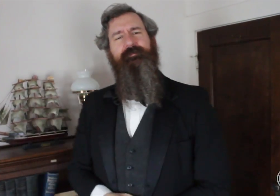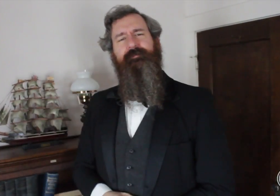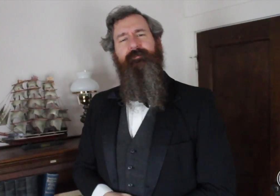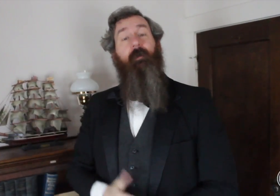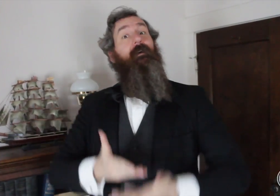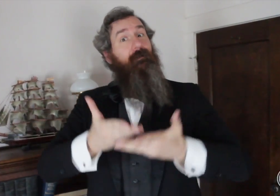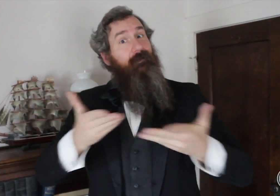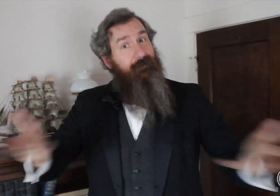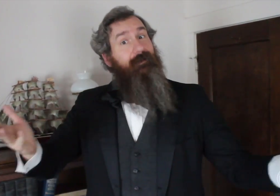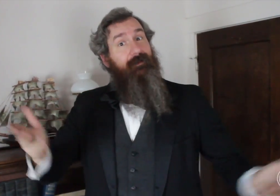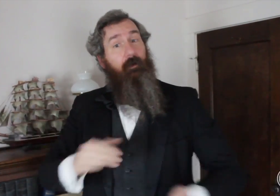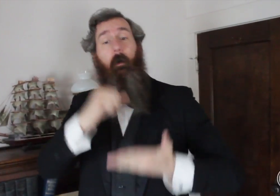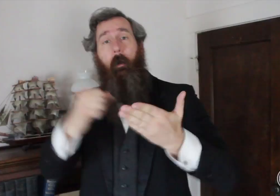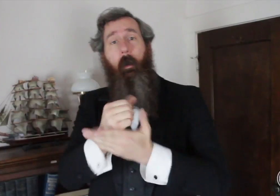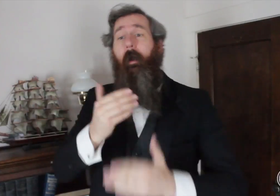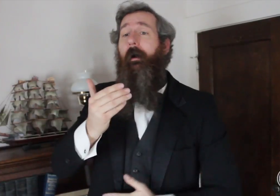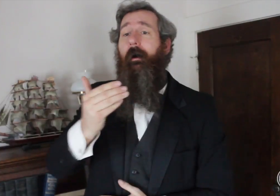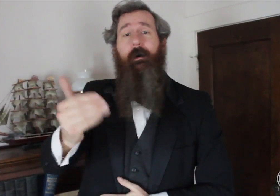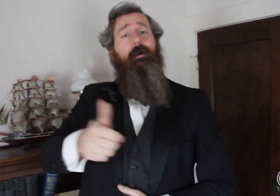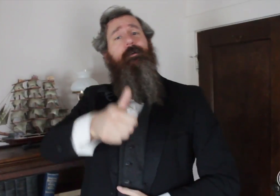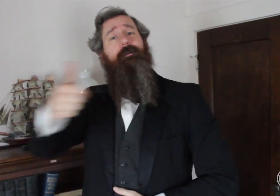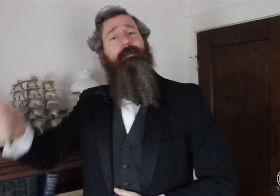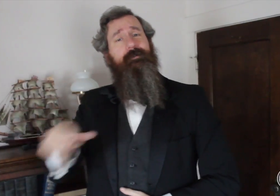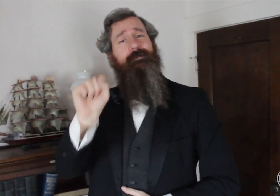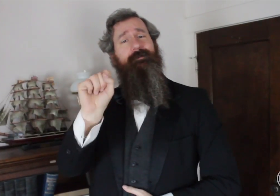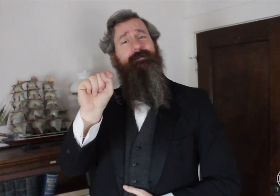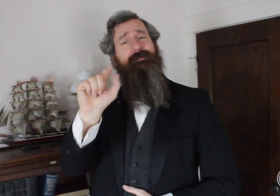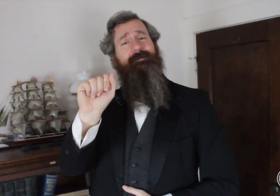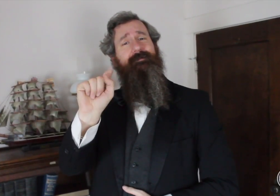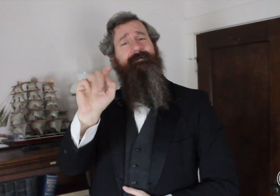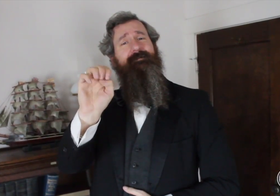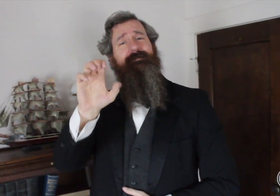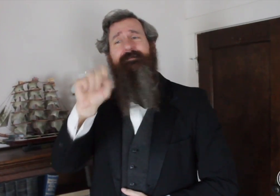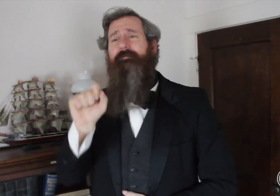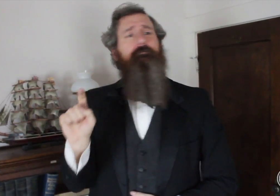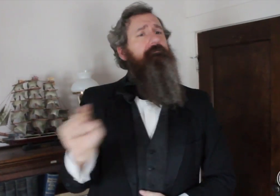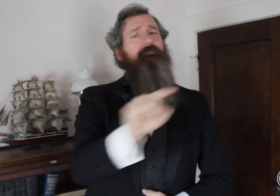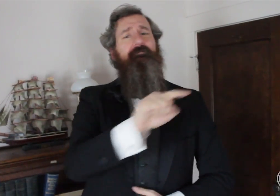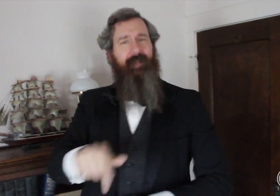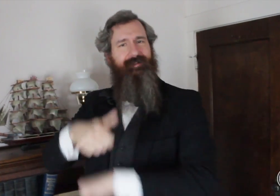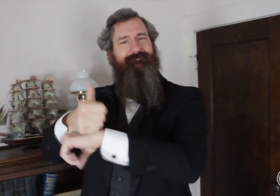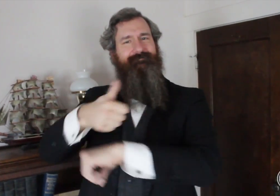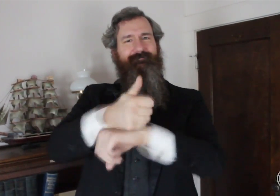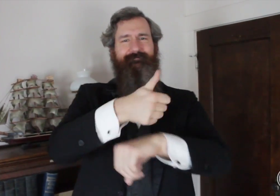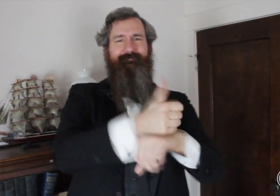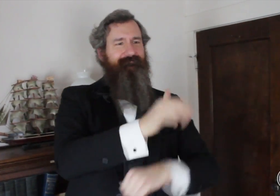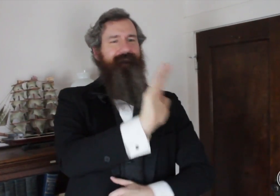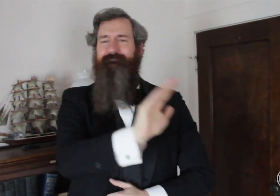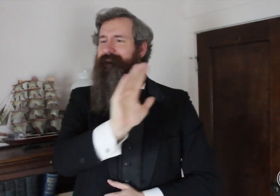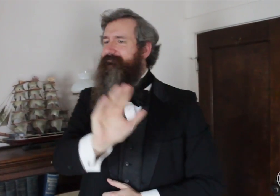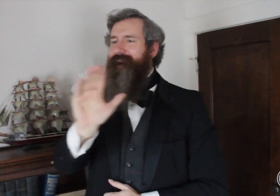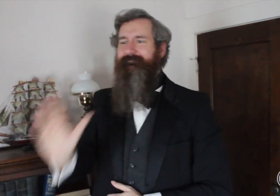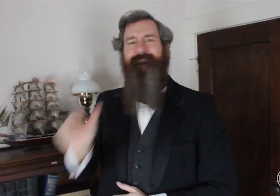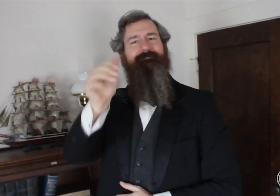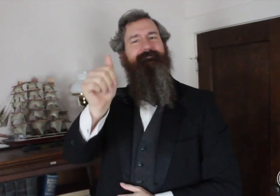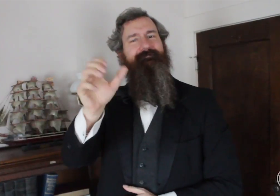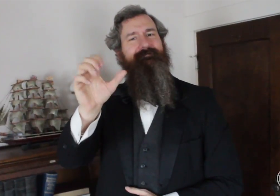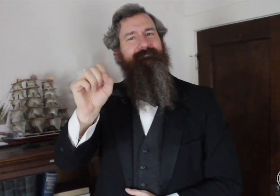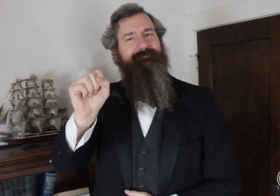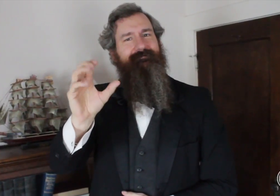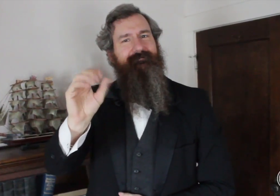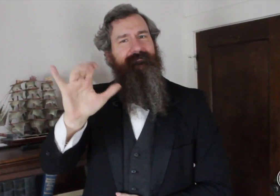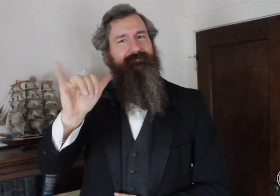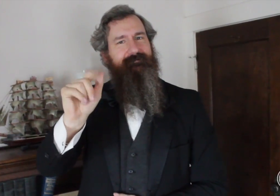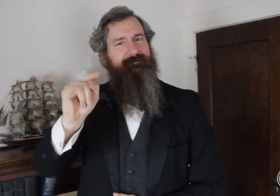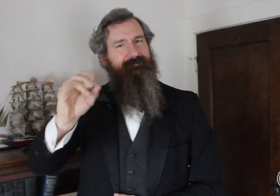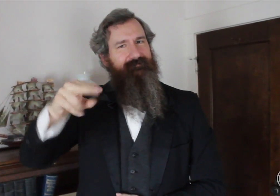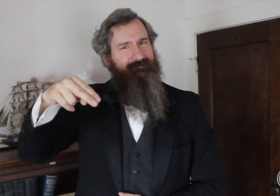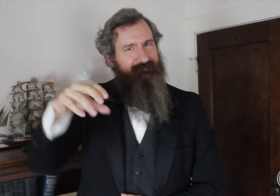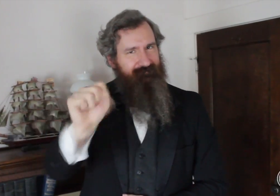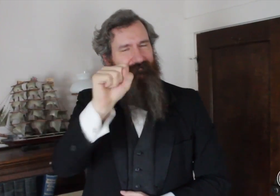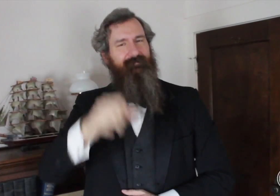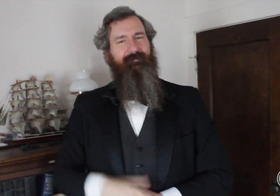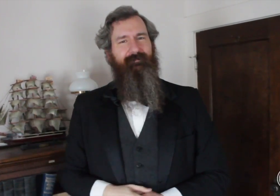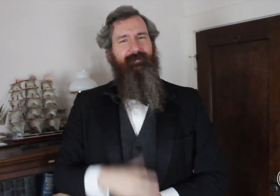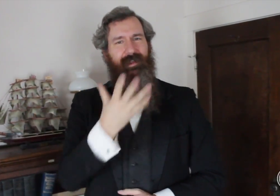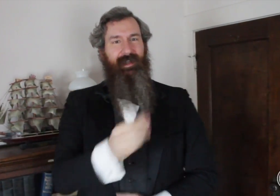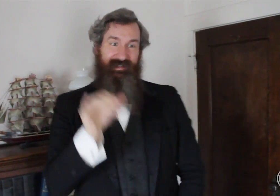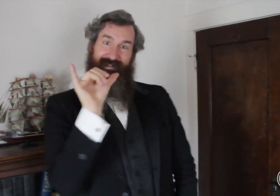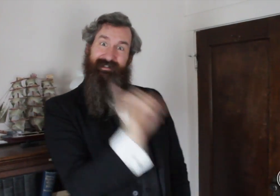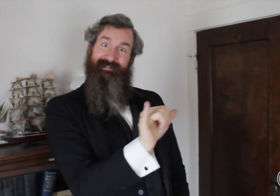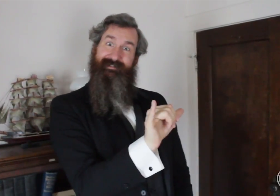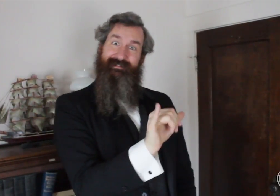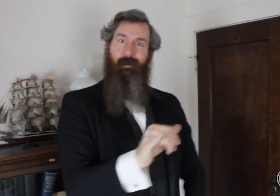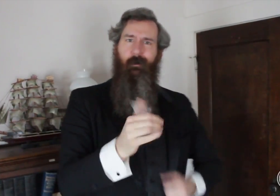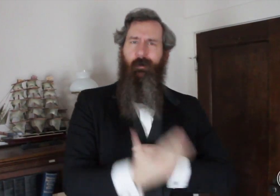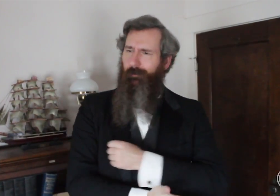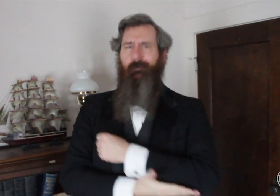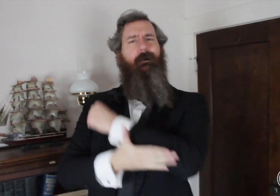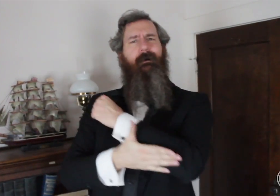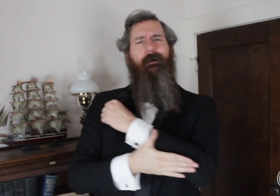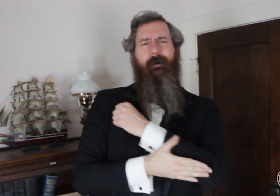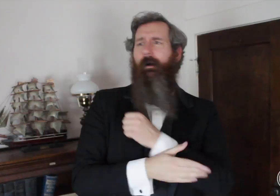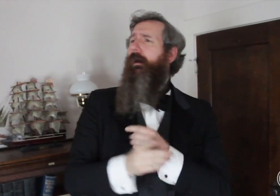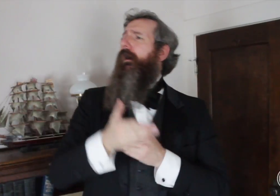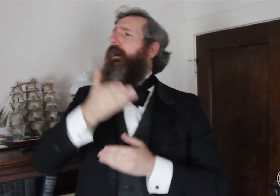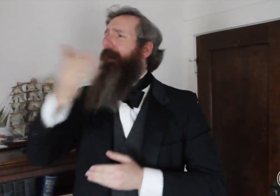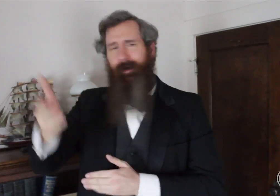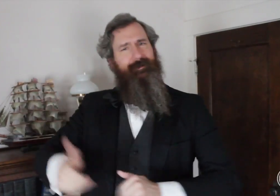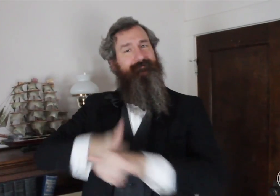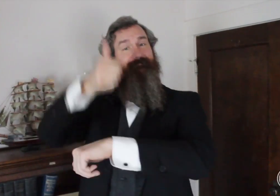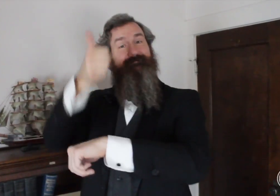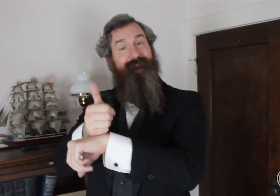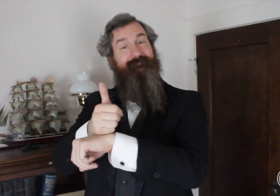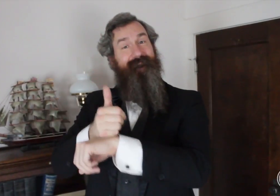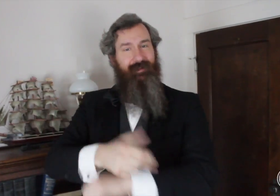Eventually, other states had established their own state association which prompted the eventual establishment